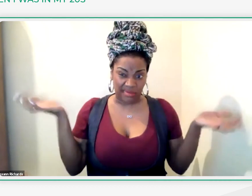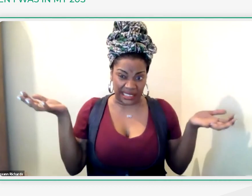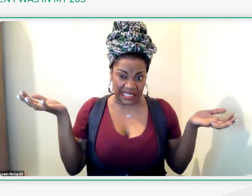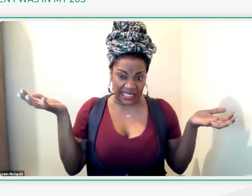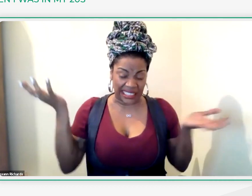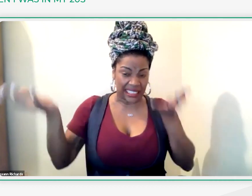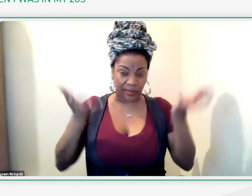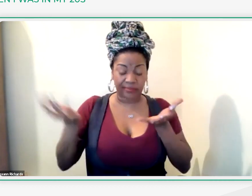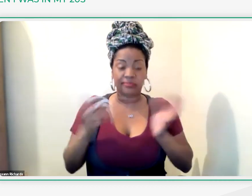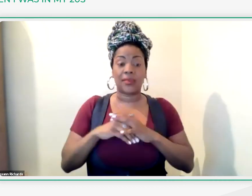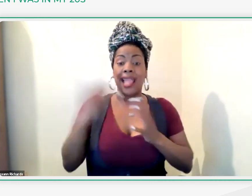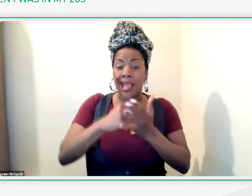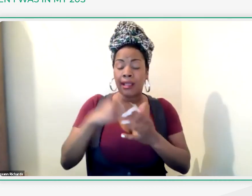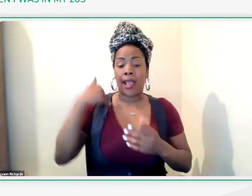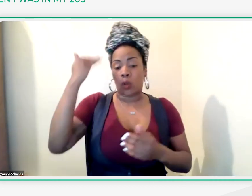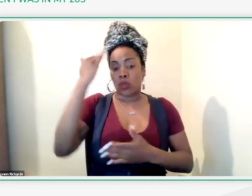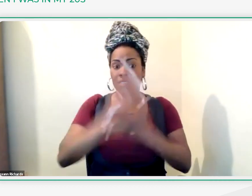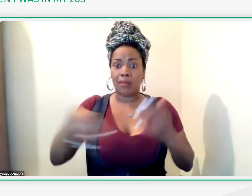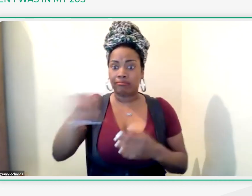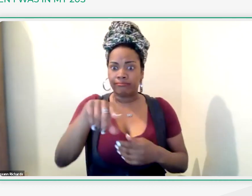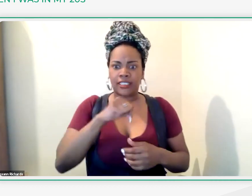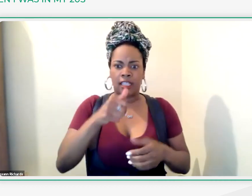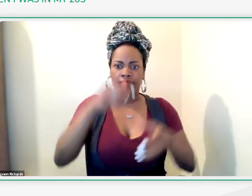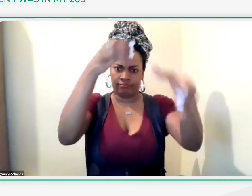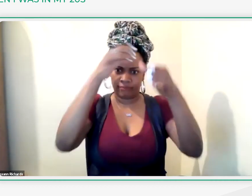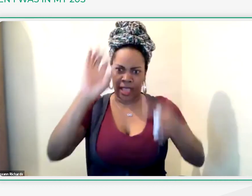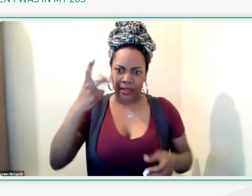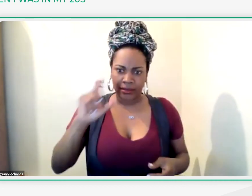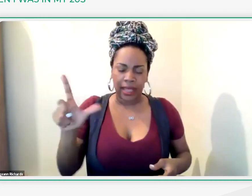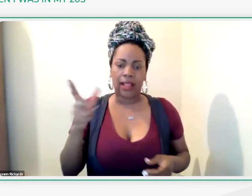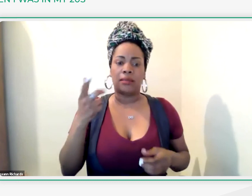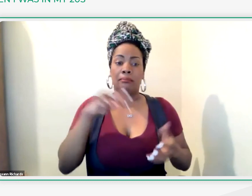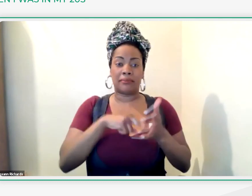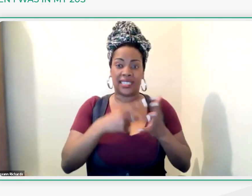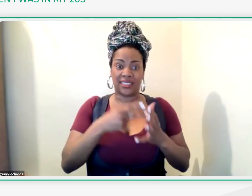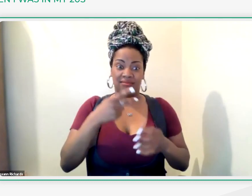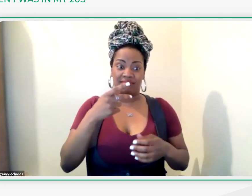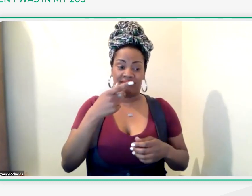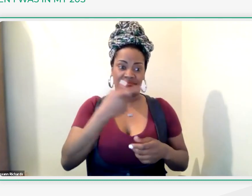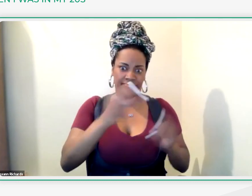I use Excel. Again, I know some of you are not proficient in Excel.